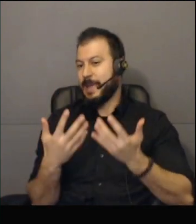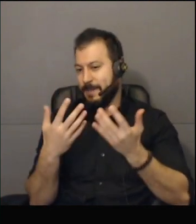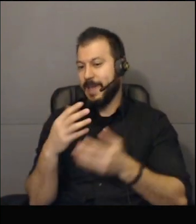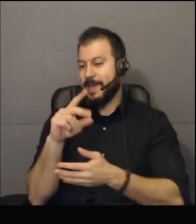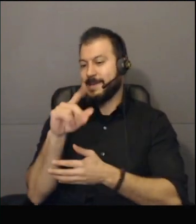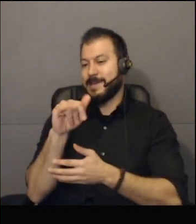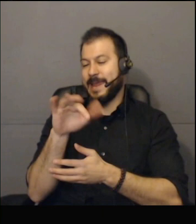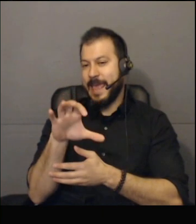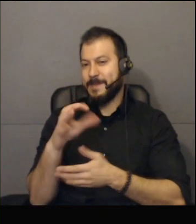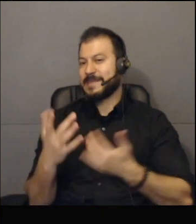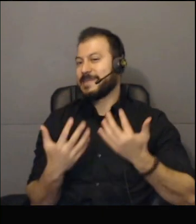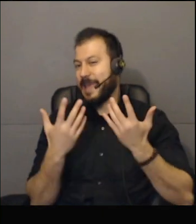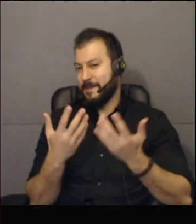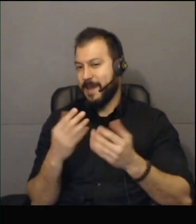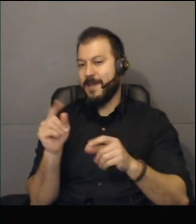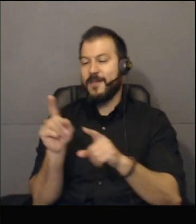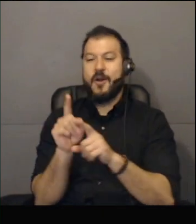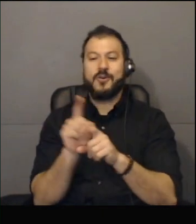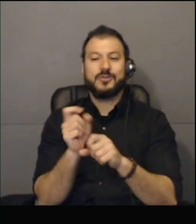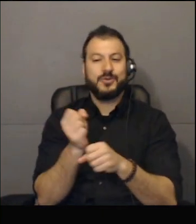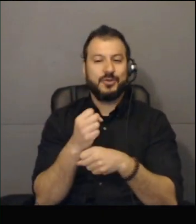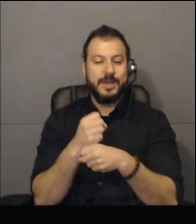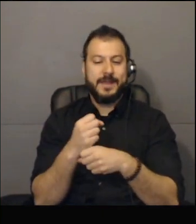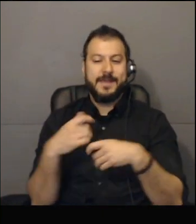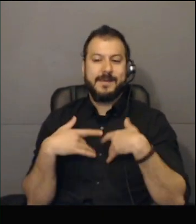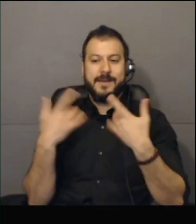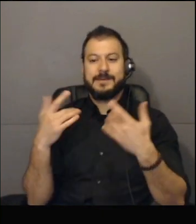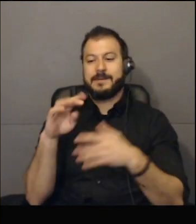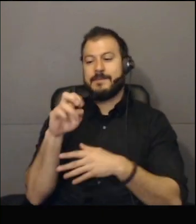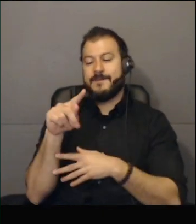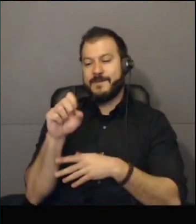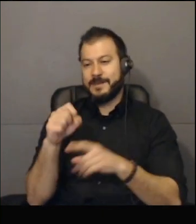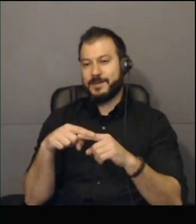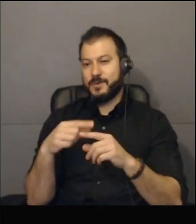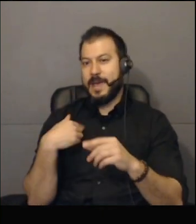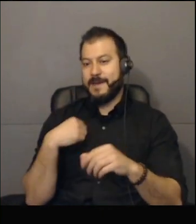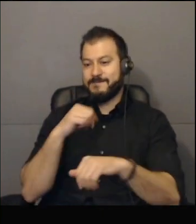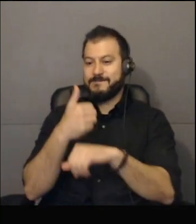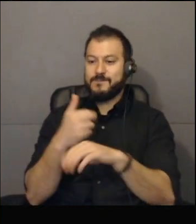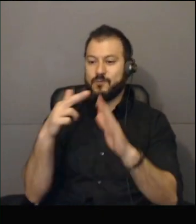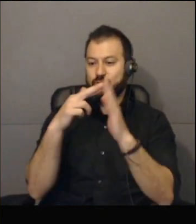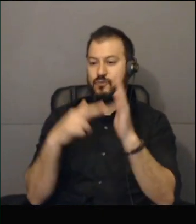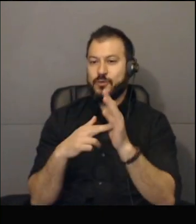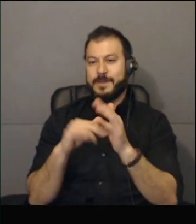As well as generate custom events to trigger automation rules that are just scaling limits.